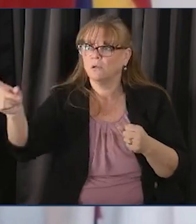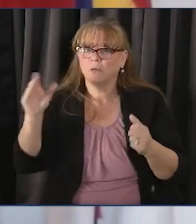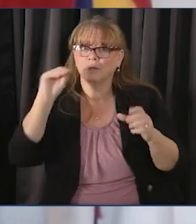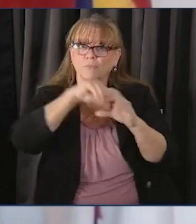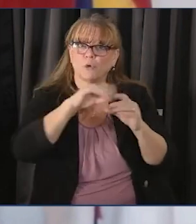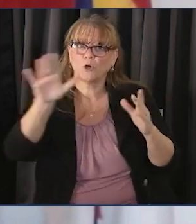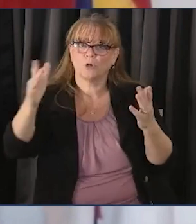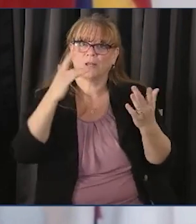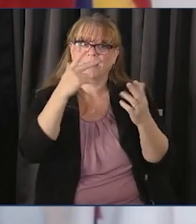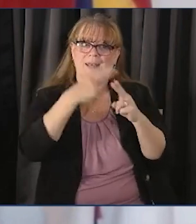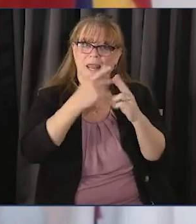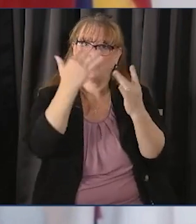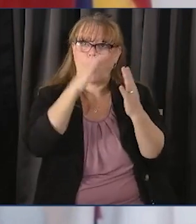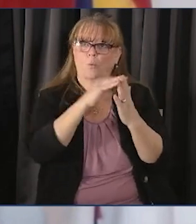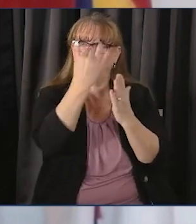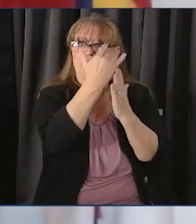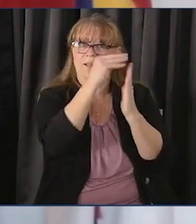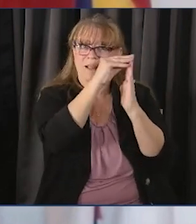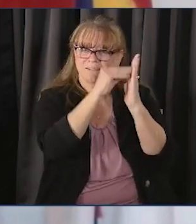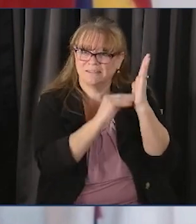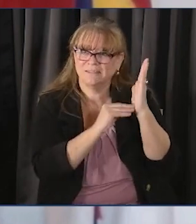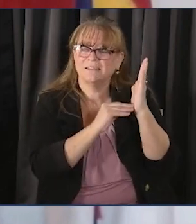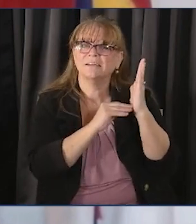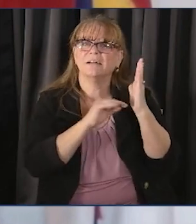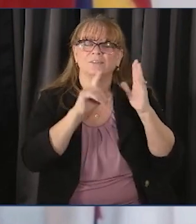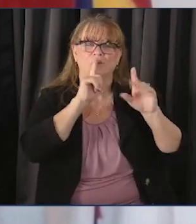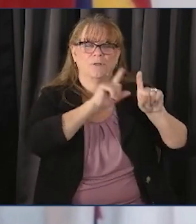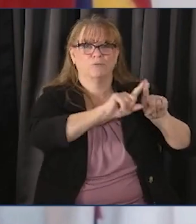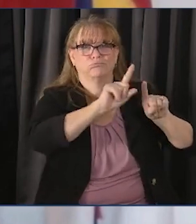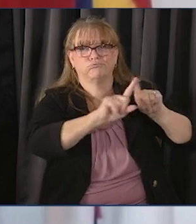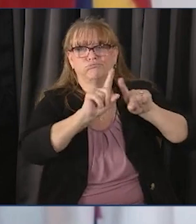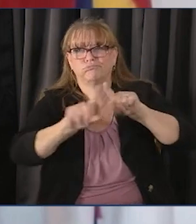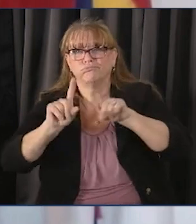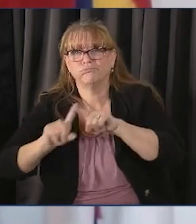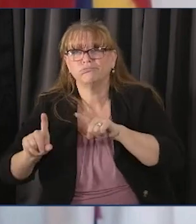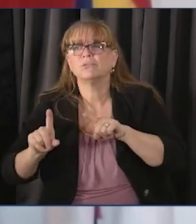don't have to be a member or gone to those institutions if you sign up on their public-facing